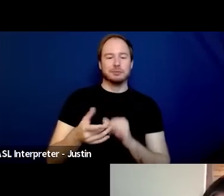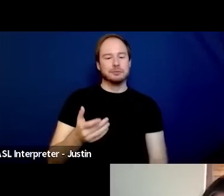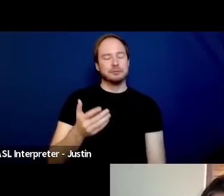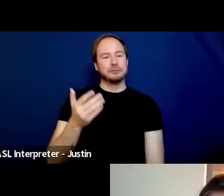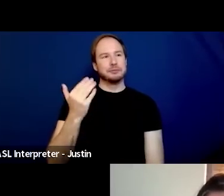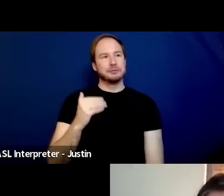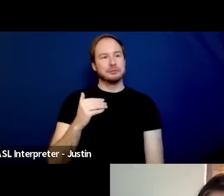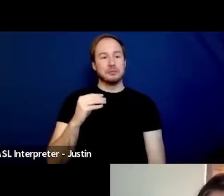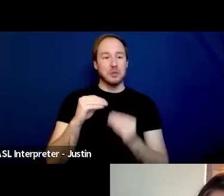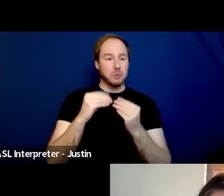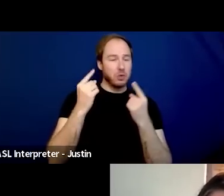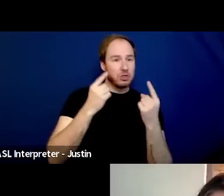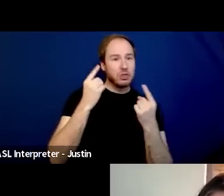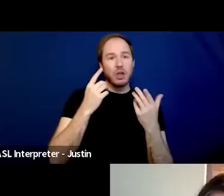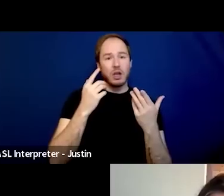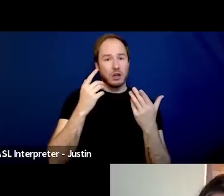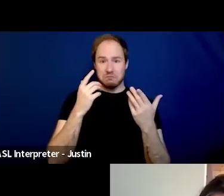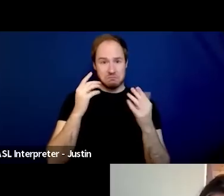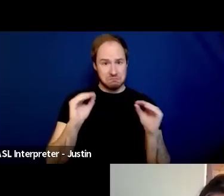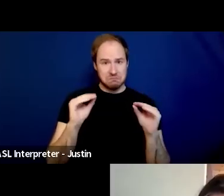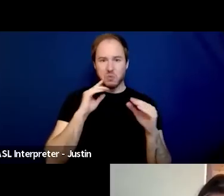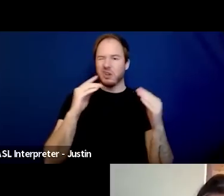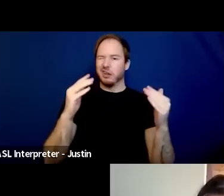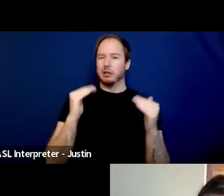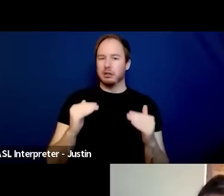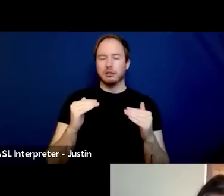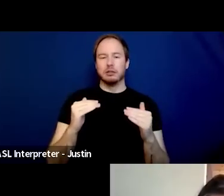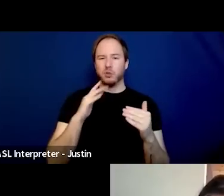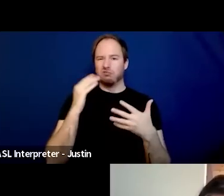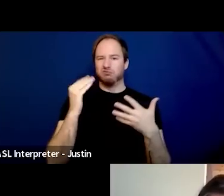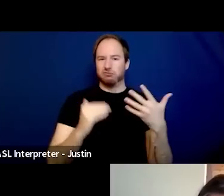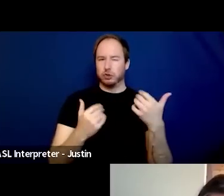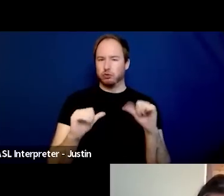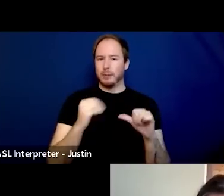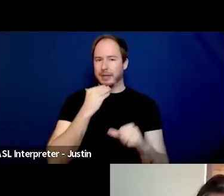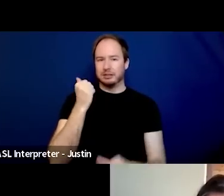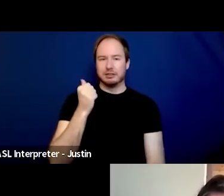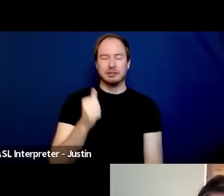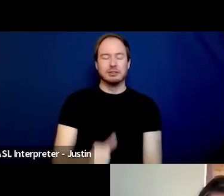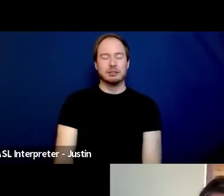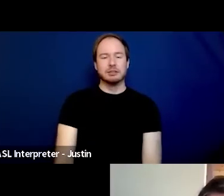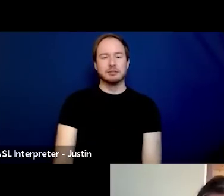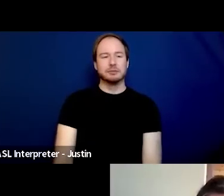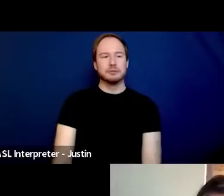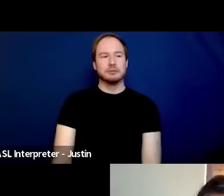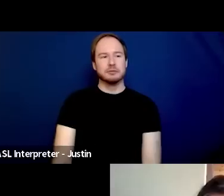Any other thoughts? If not, we'll kind of move on to get through as many questions as possible.